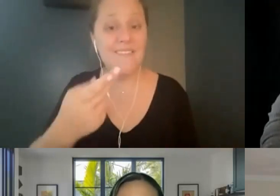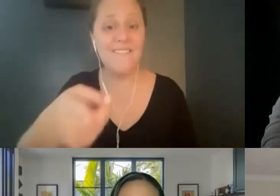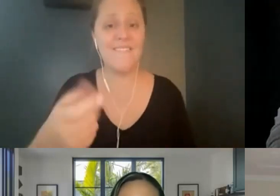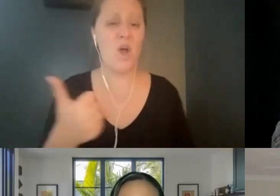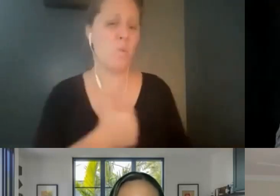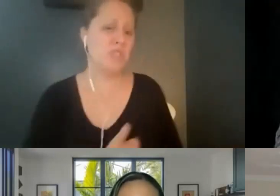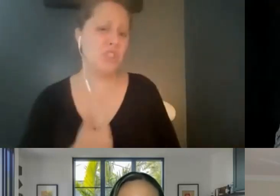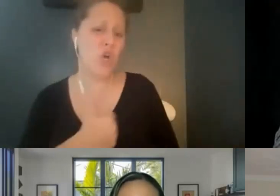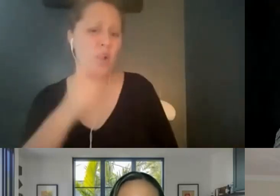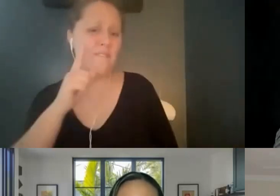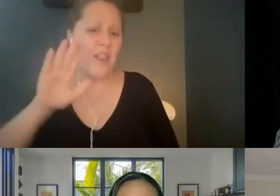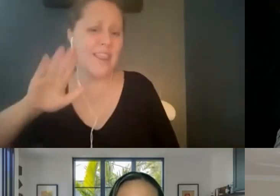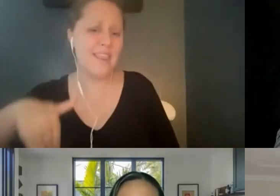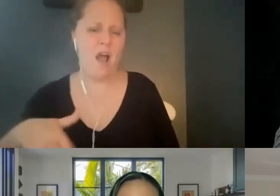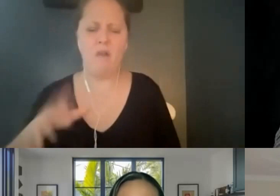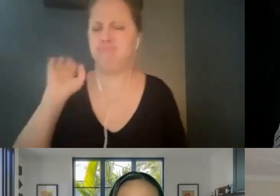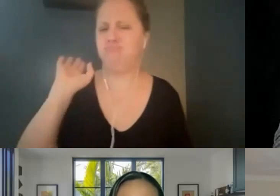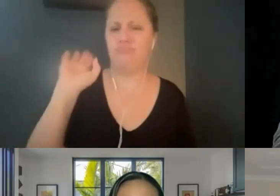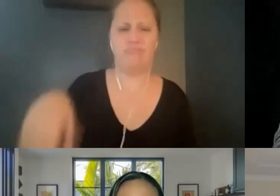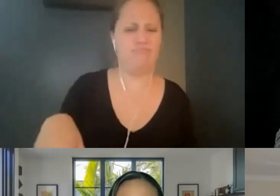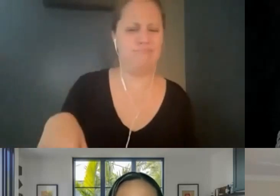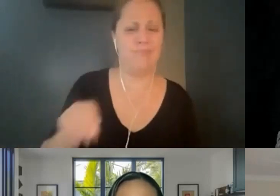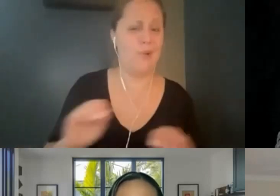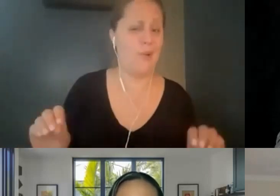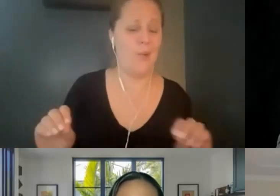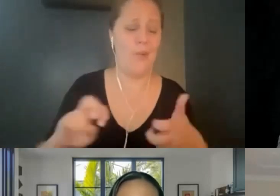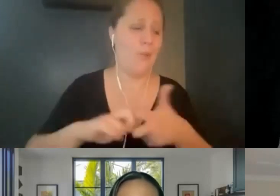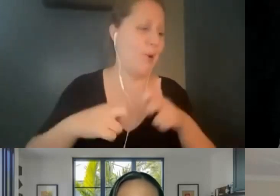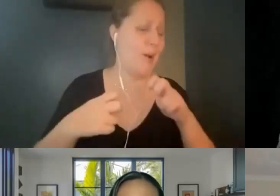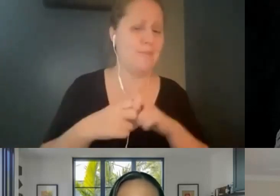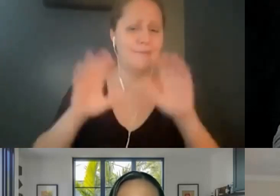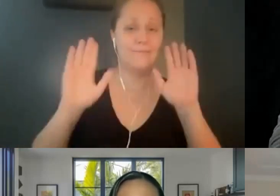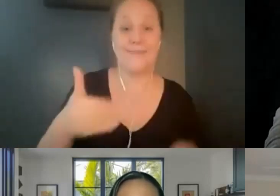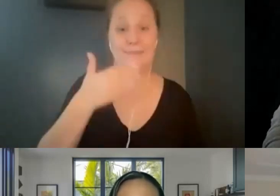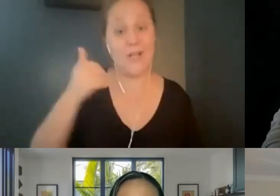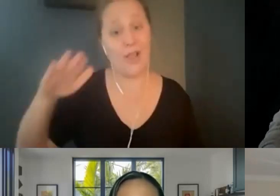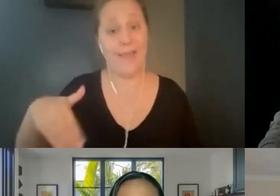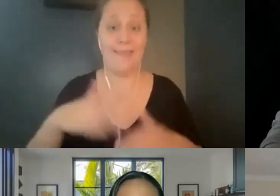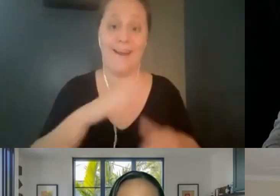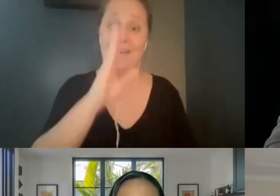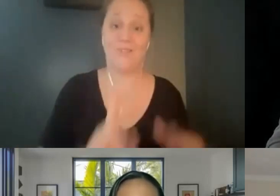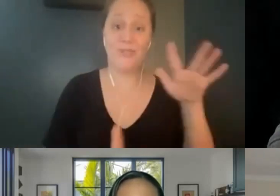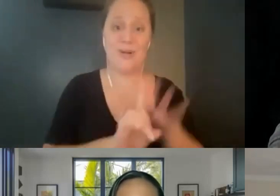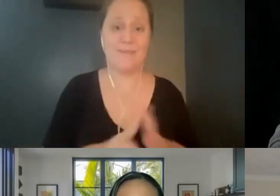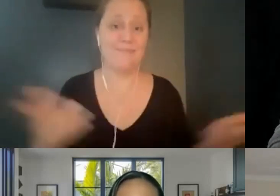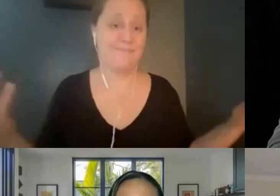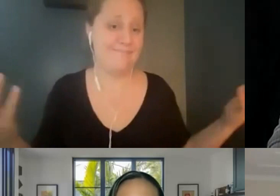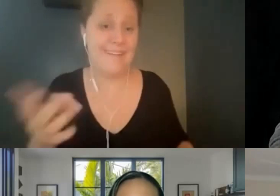Joseph: I'm sorry for being late. Beth: No worries, you know it's better late than never. Joseph: Never a dull moment in IT, never a dull